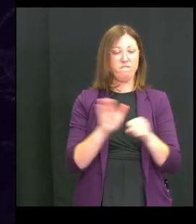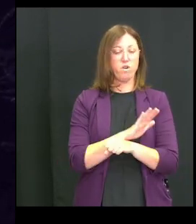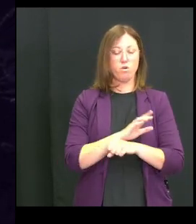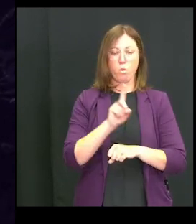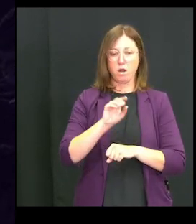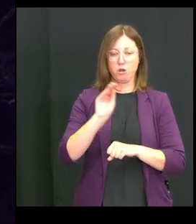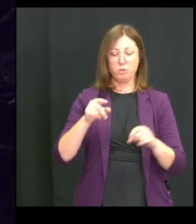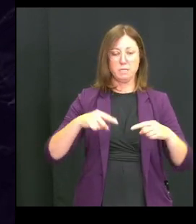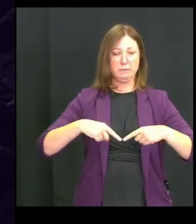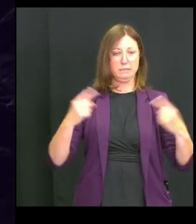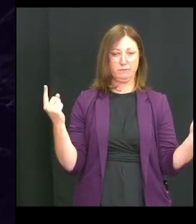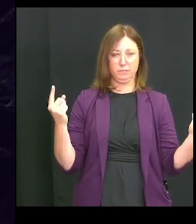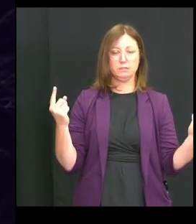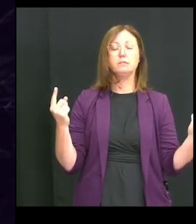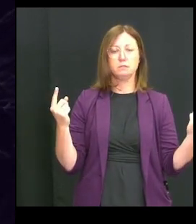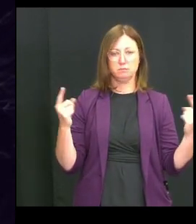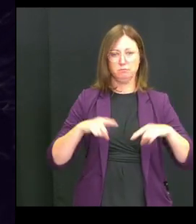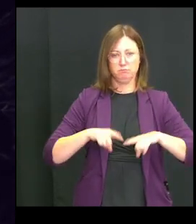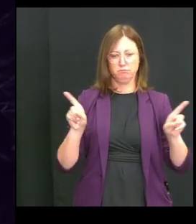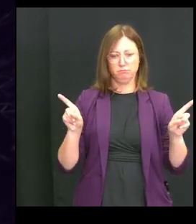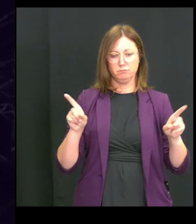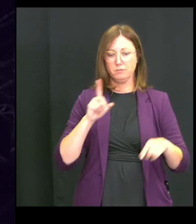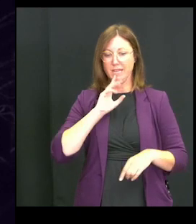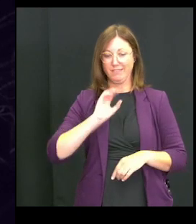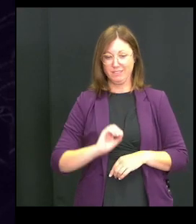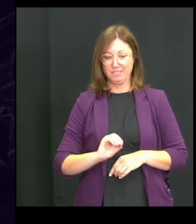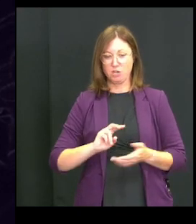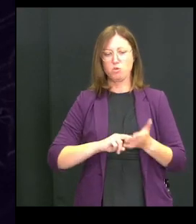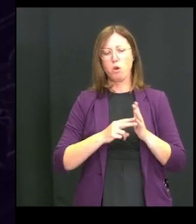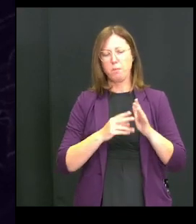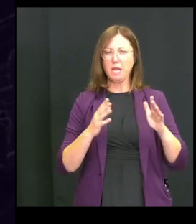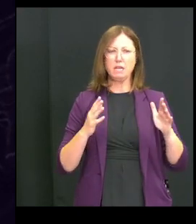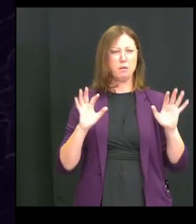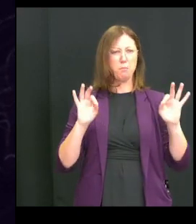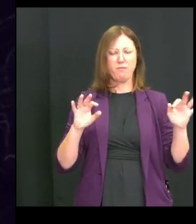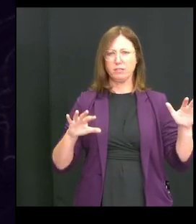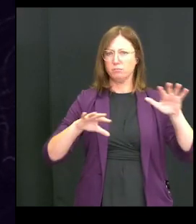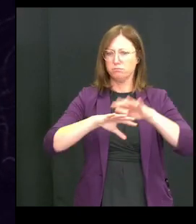and a value of zero means they overlap perfectly.